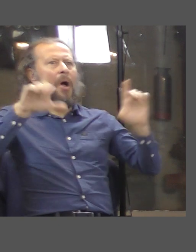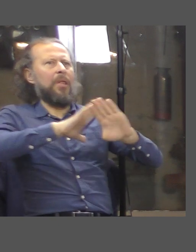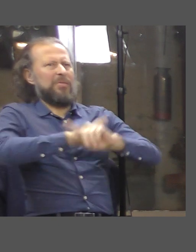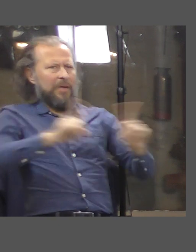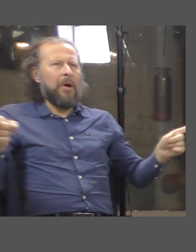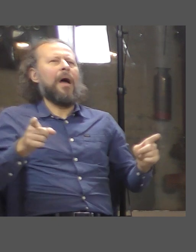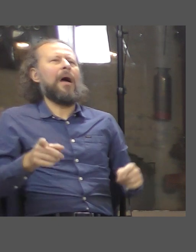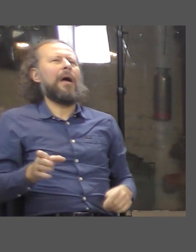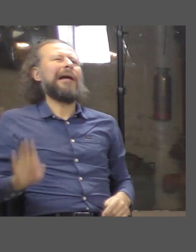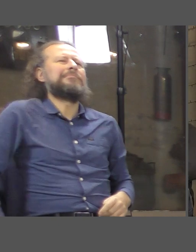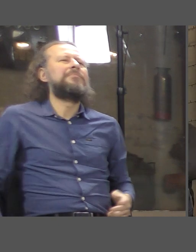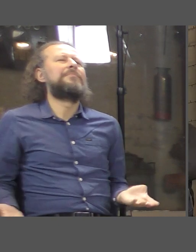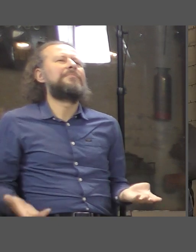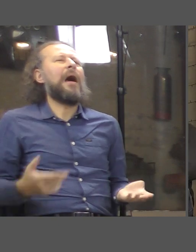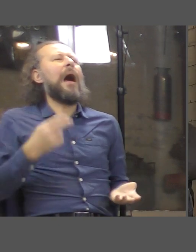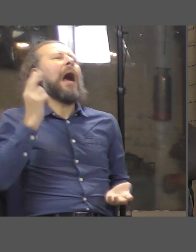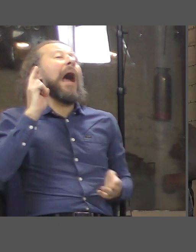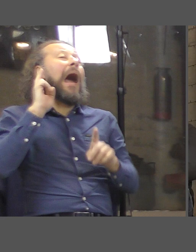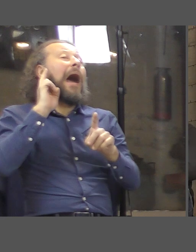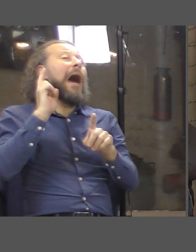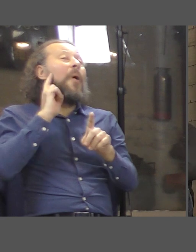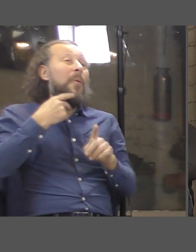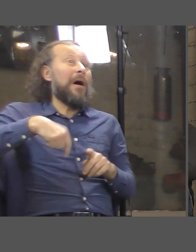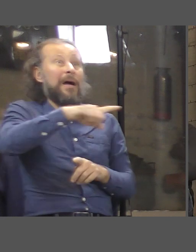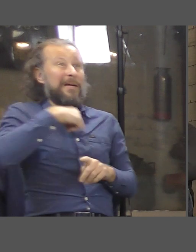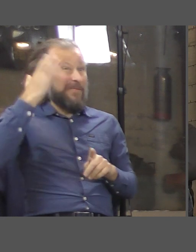They knew themselves, so it was already a bet protected, that you can't do that.